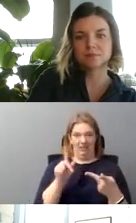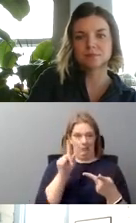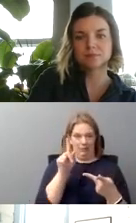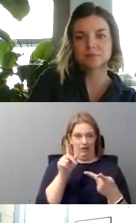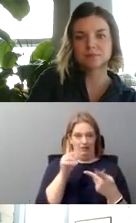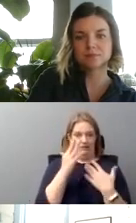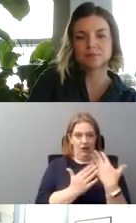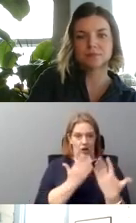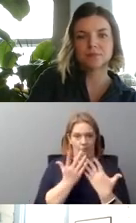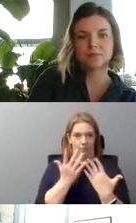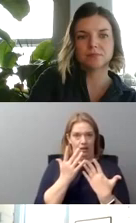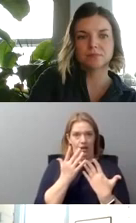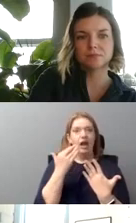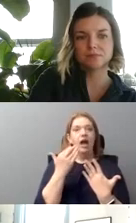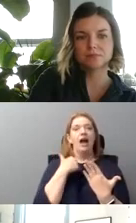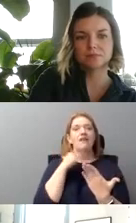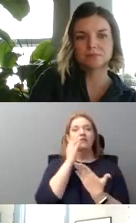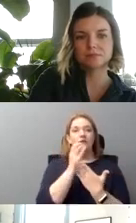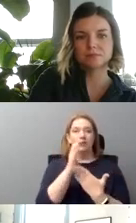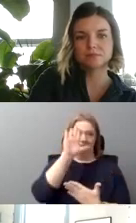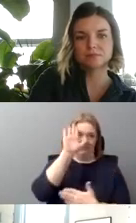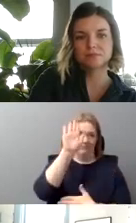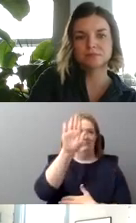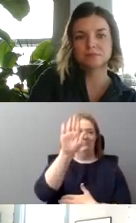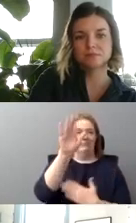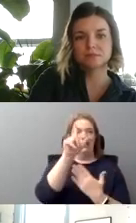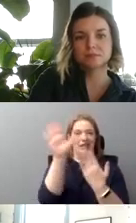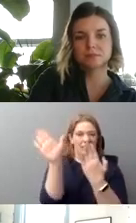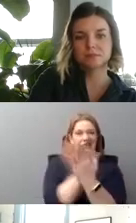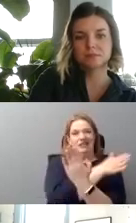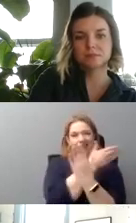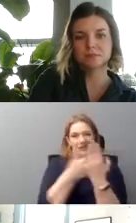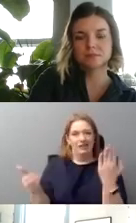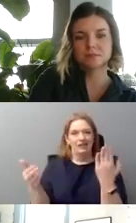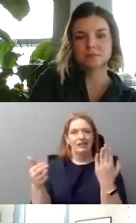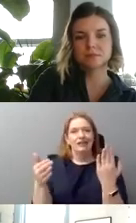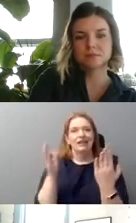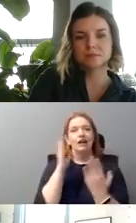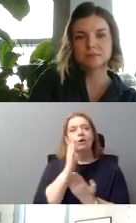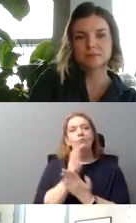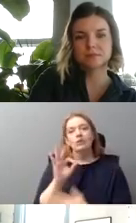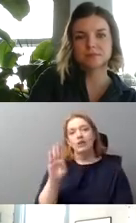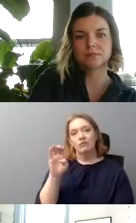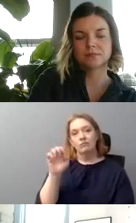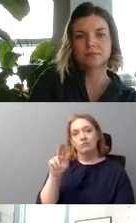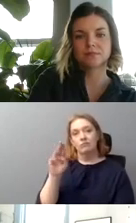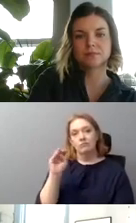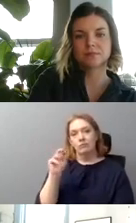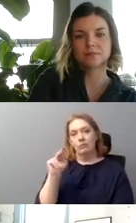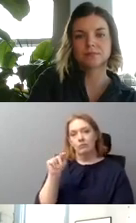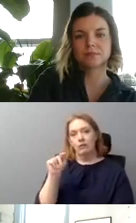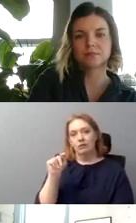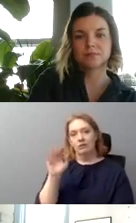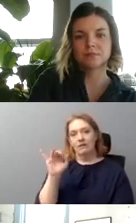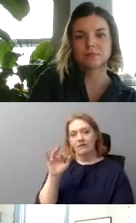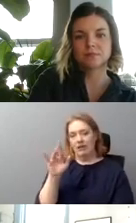the wall by polyurethane. It's a photo of a boat on fire, it's from the gift from Tony Labat, and